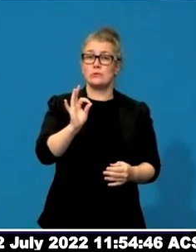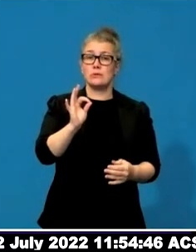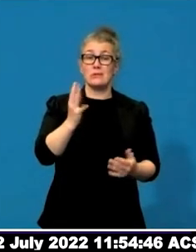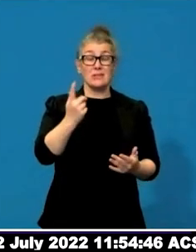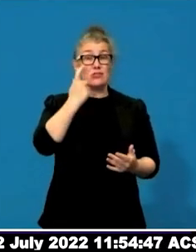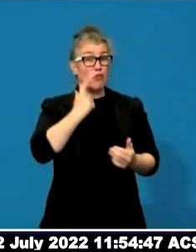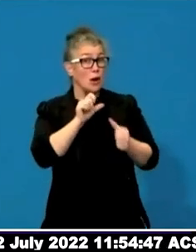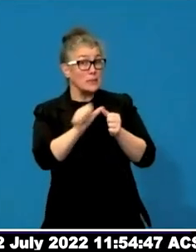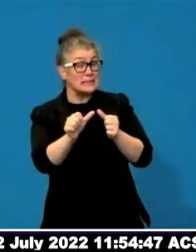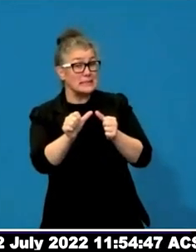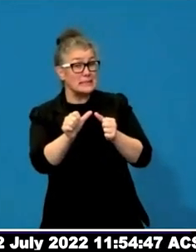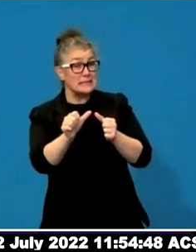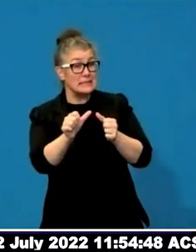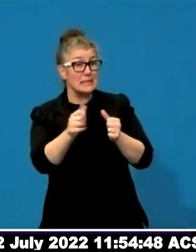We use the legal service.